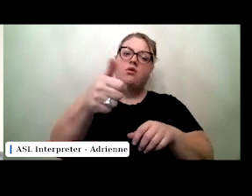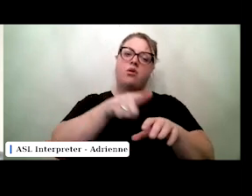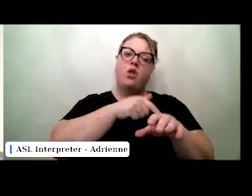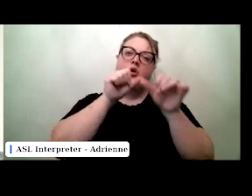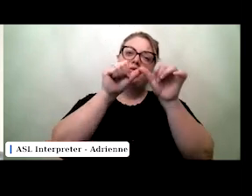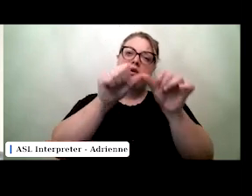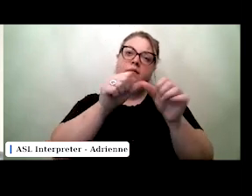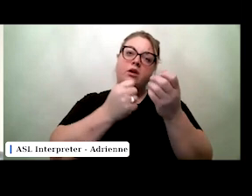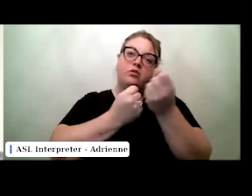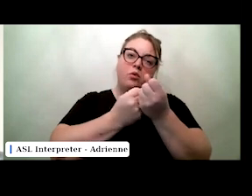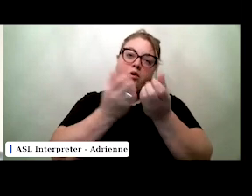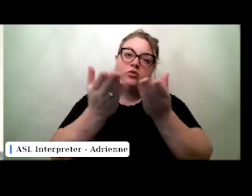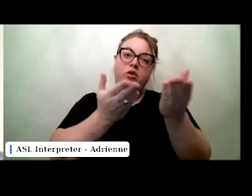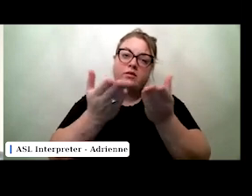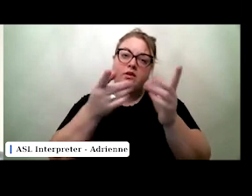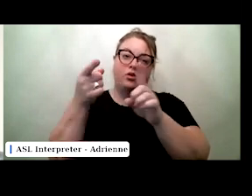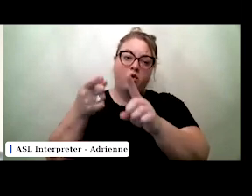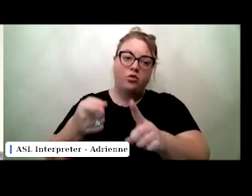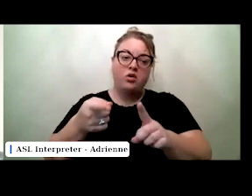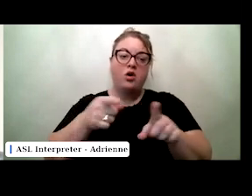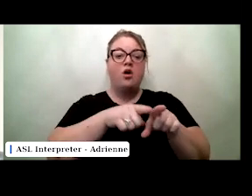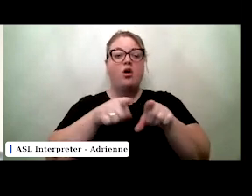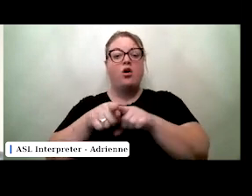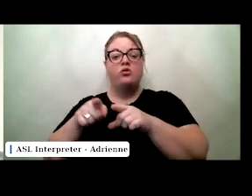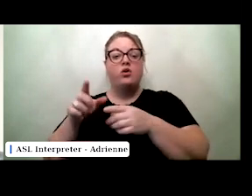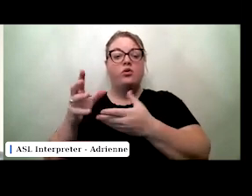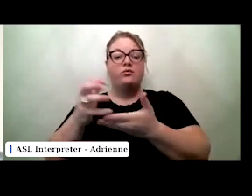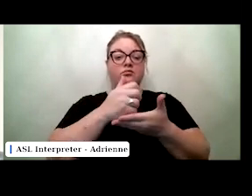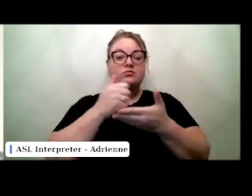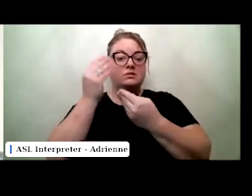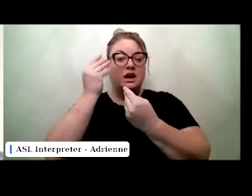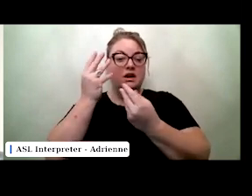In this section. A report also addresses data collection and reporting requirements.